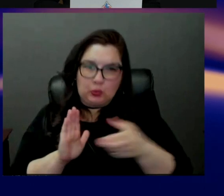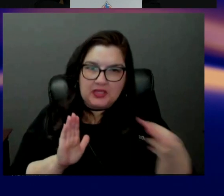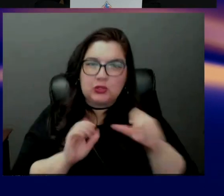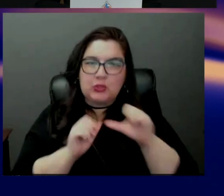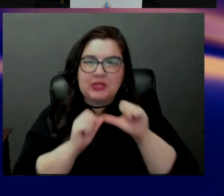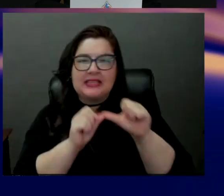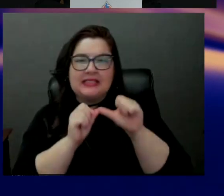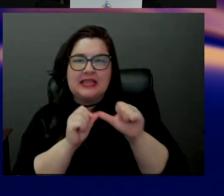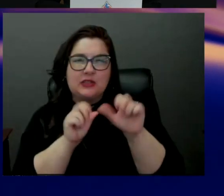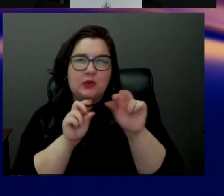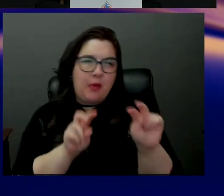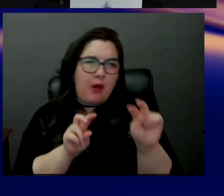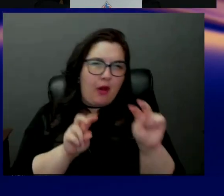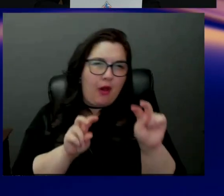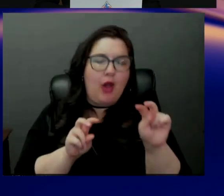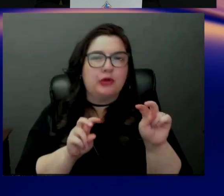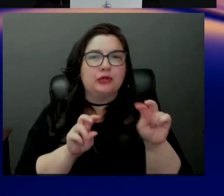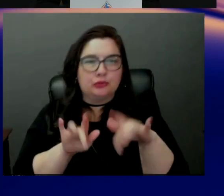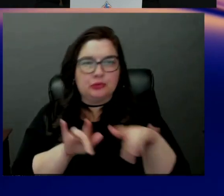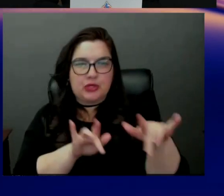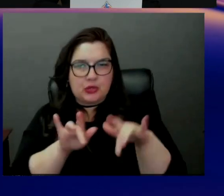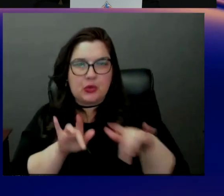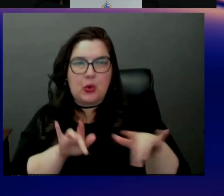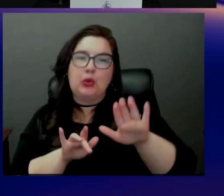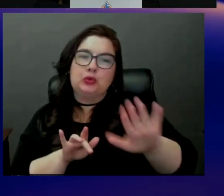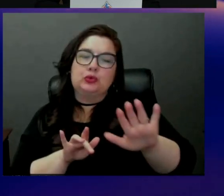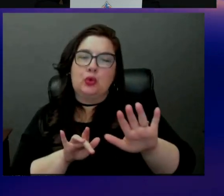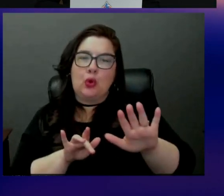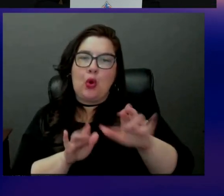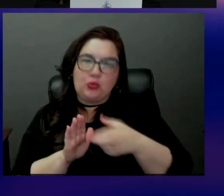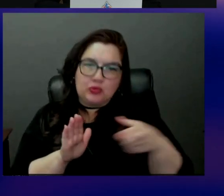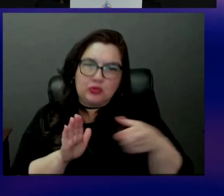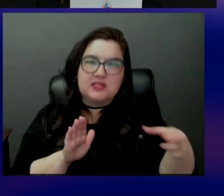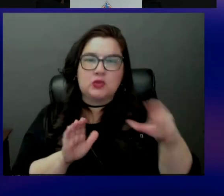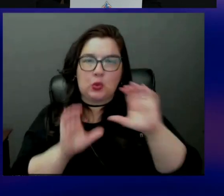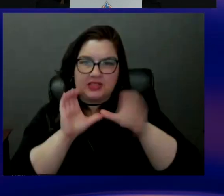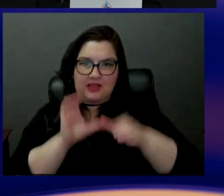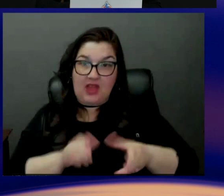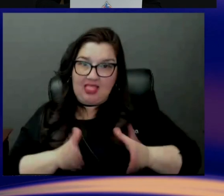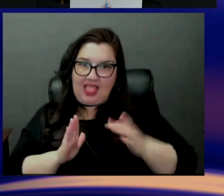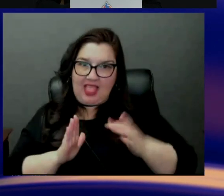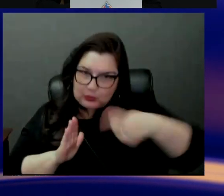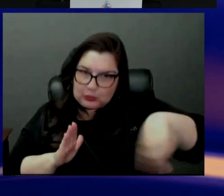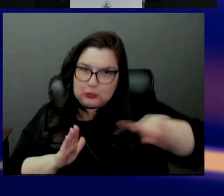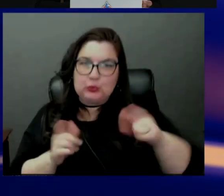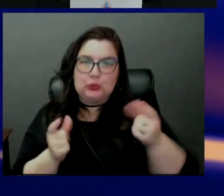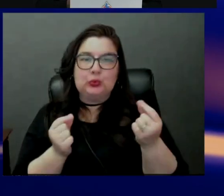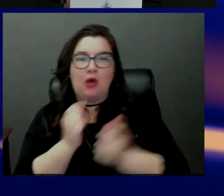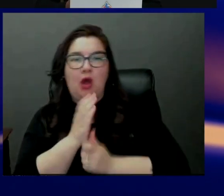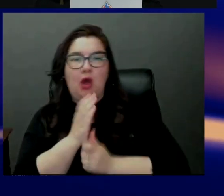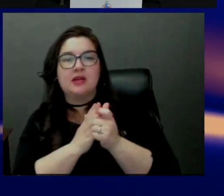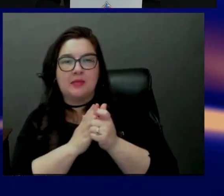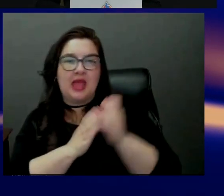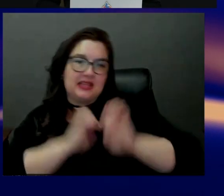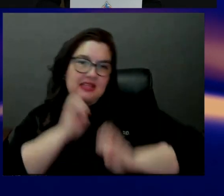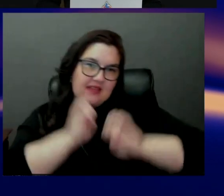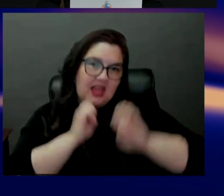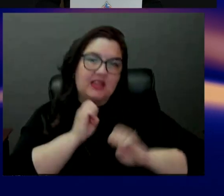and records your resource configuration that allows you to automate the evaluation of record configuration as well.